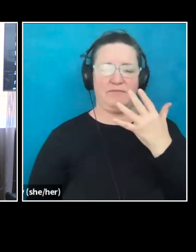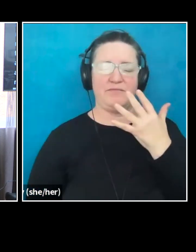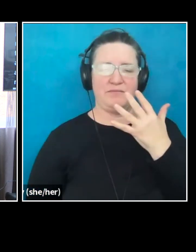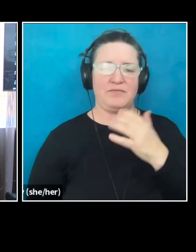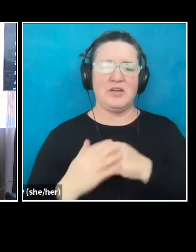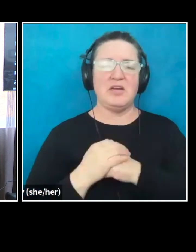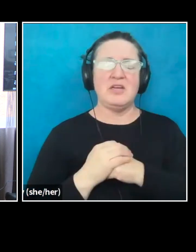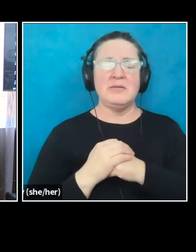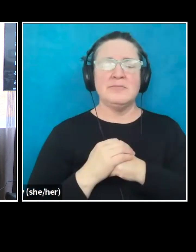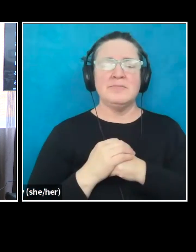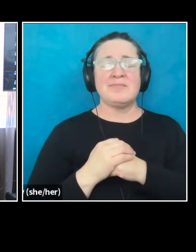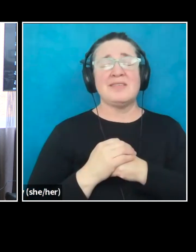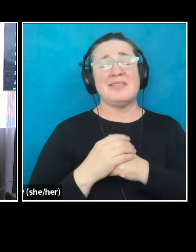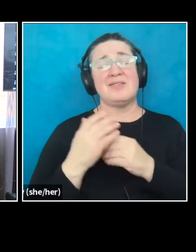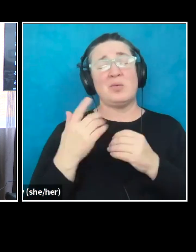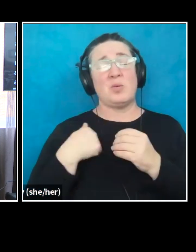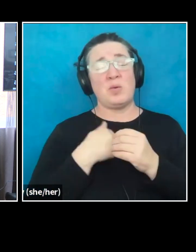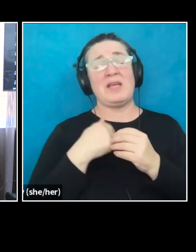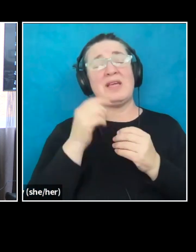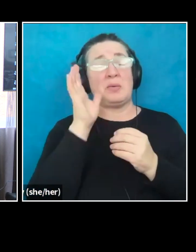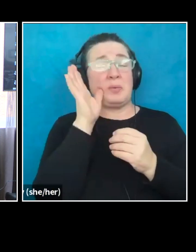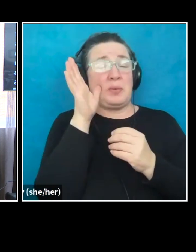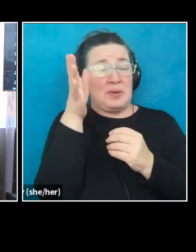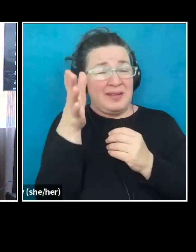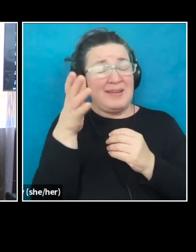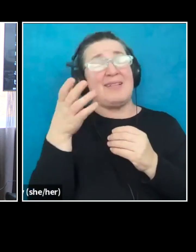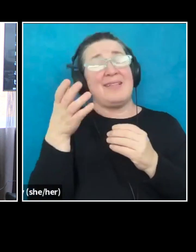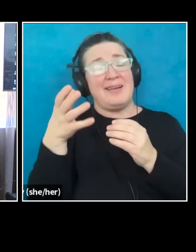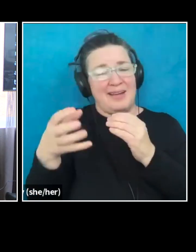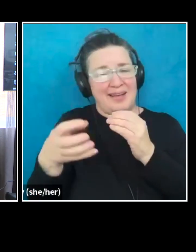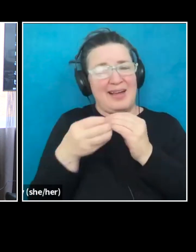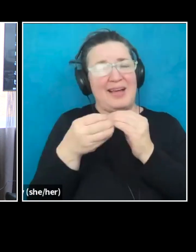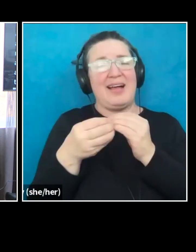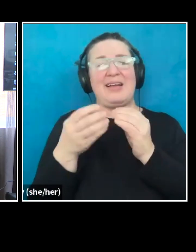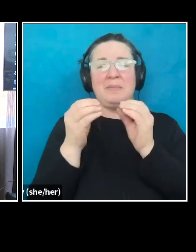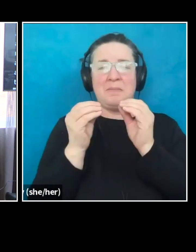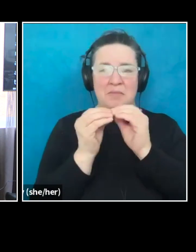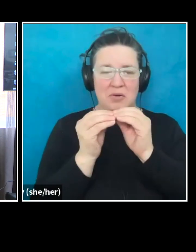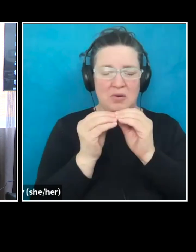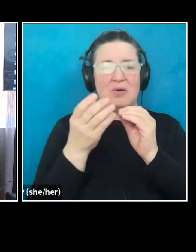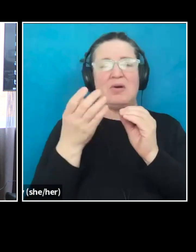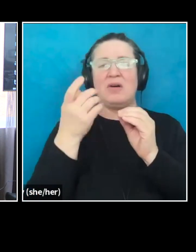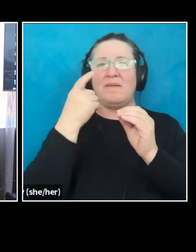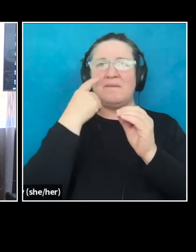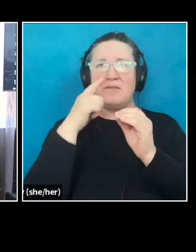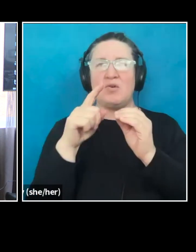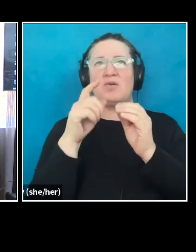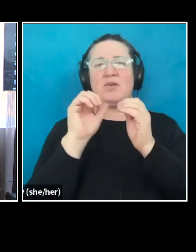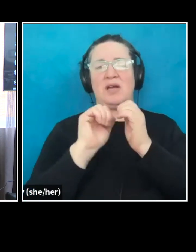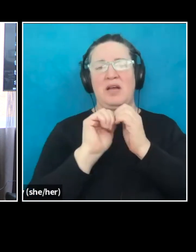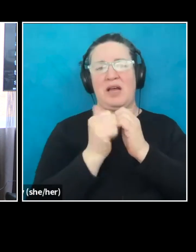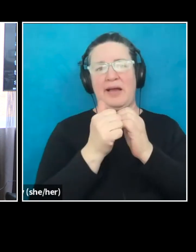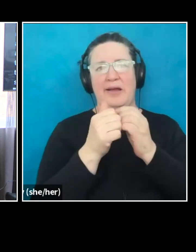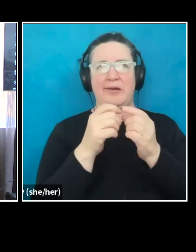highlighting on the map what this references more specifically and how you are standing in relation